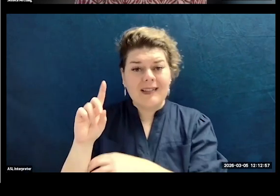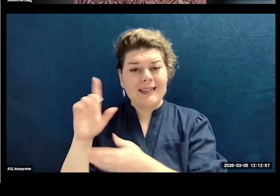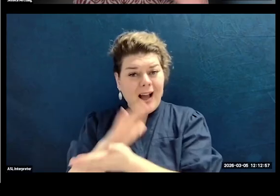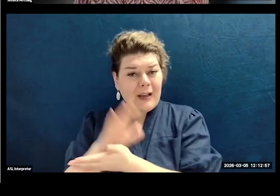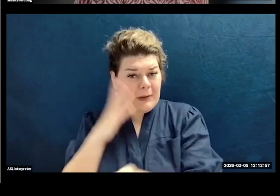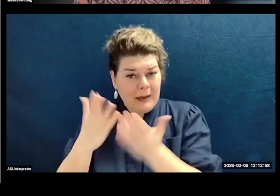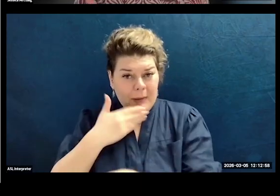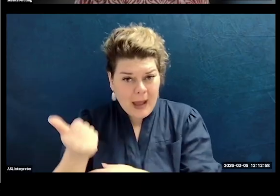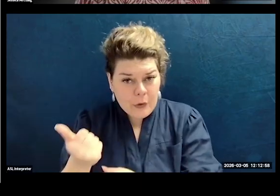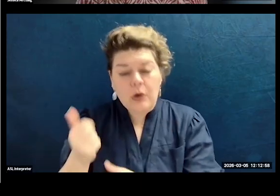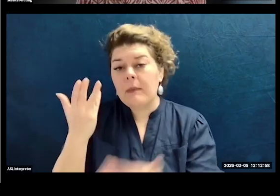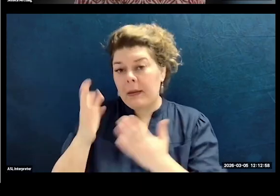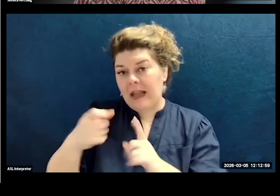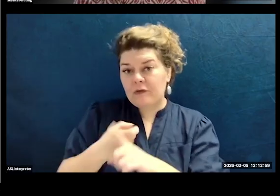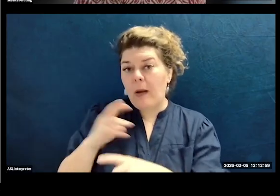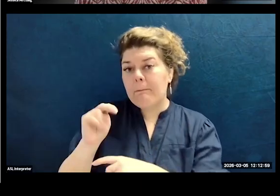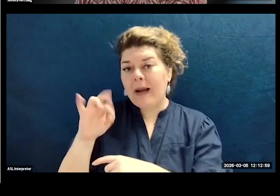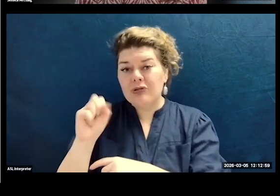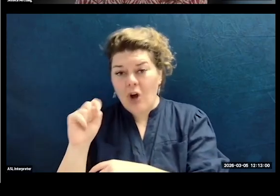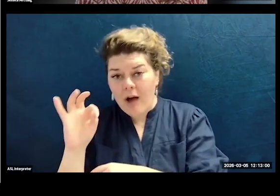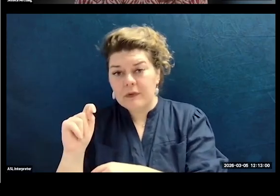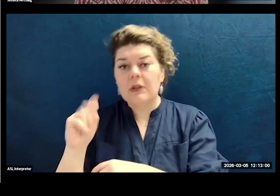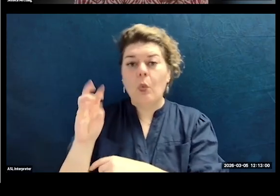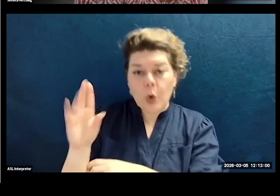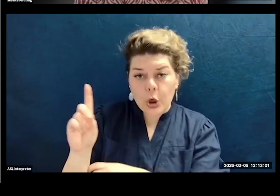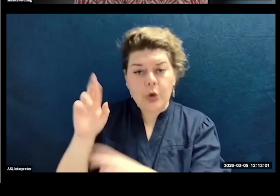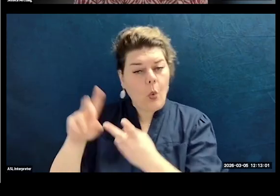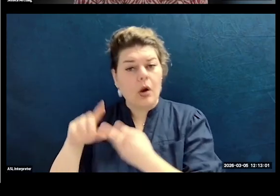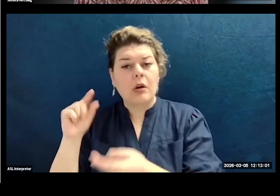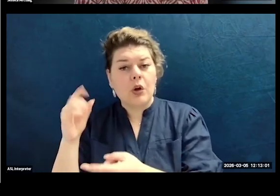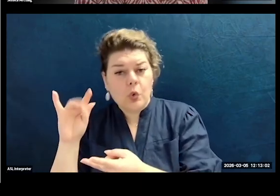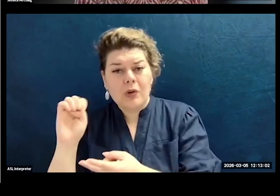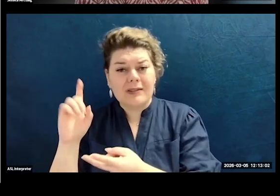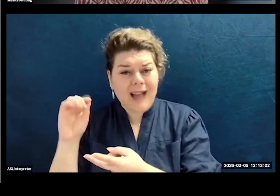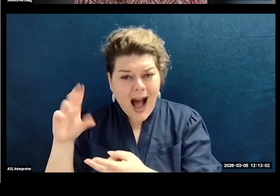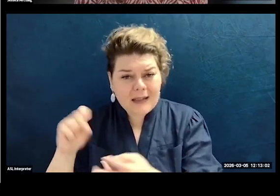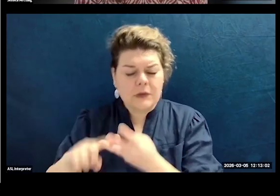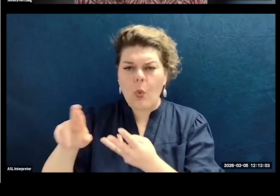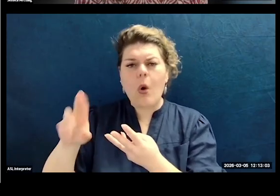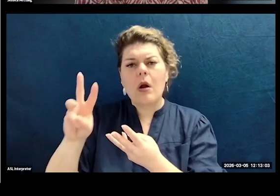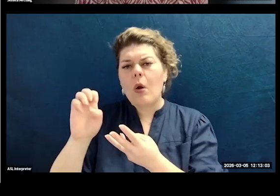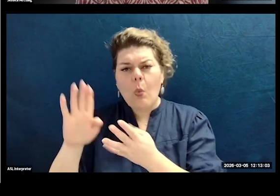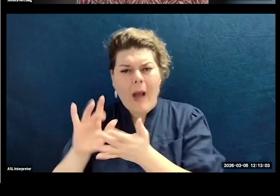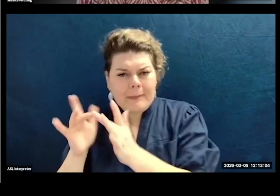and that could be from Microsoft Word or from Google Docs, a webpage, or an HTML document.